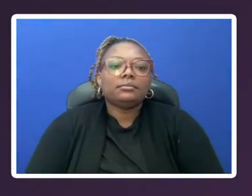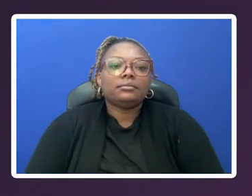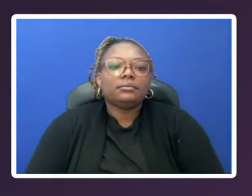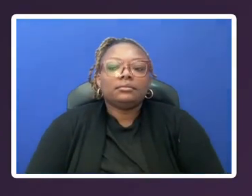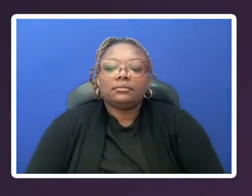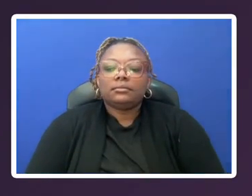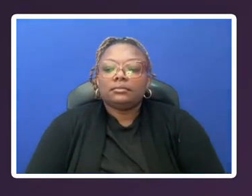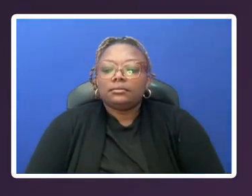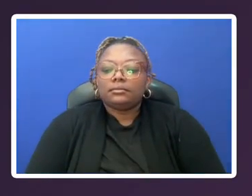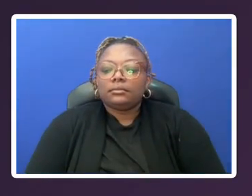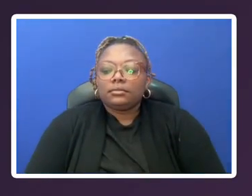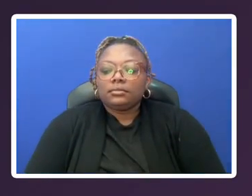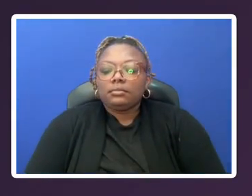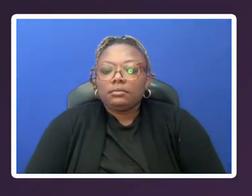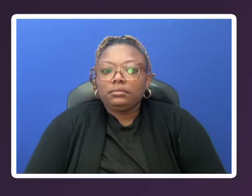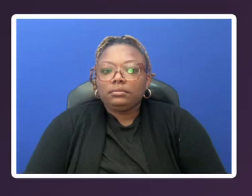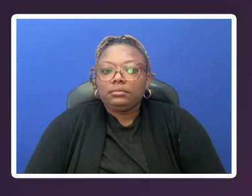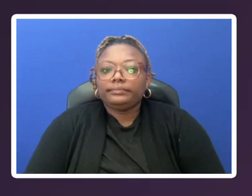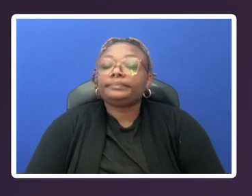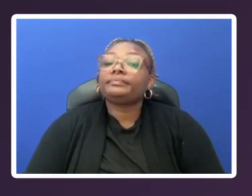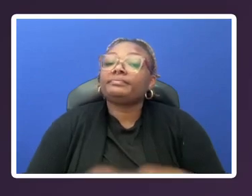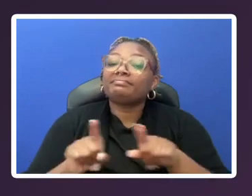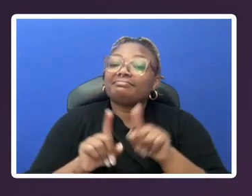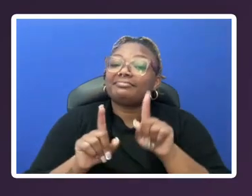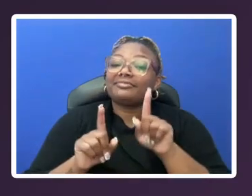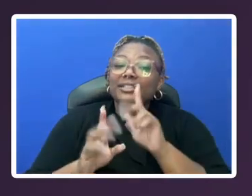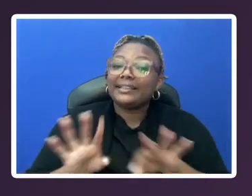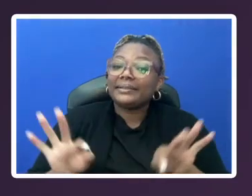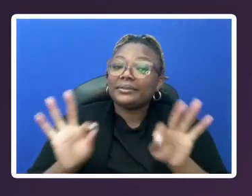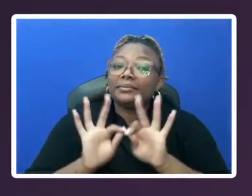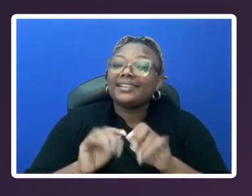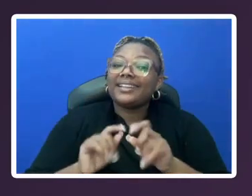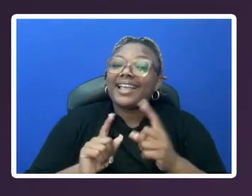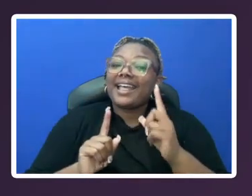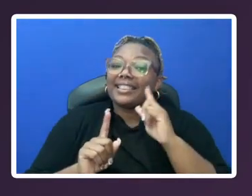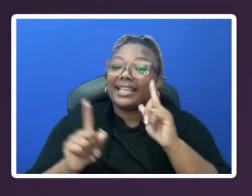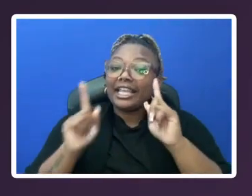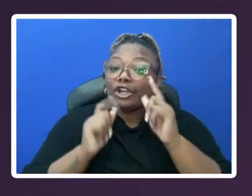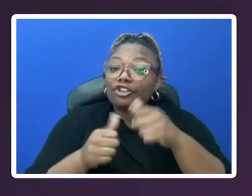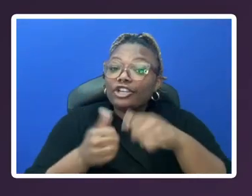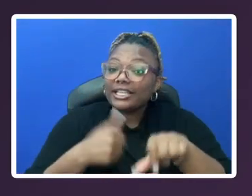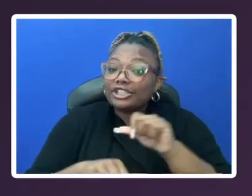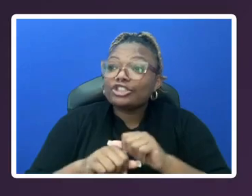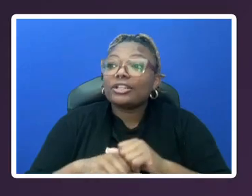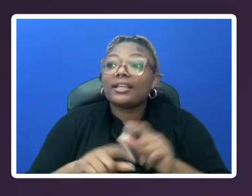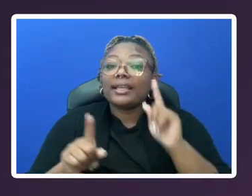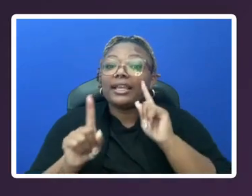Renee Gokey: That's so important. And I think, again, hearing each other out and hearing different perspectives, I mean, it certainly